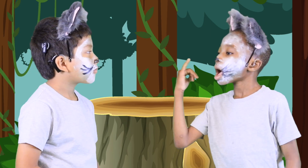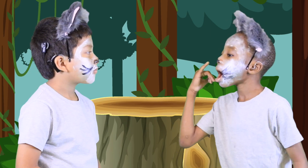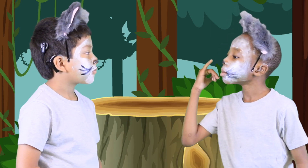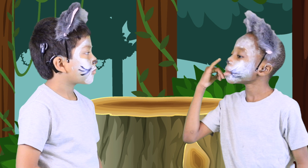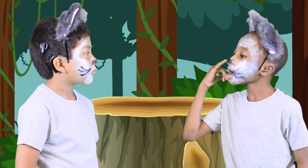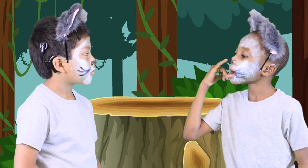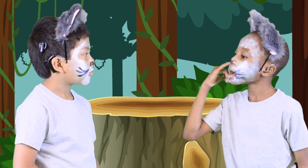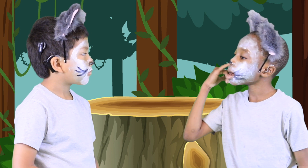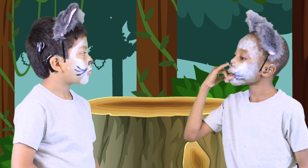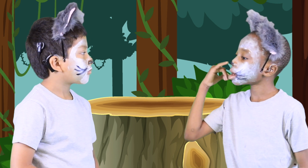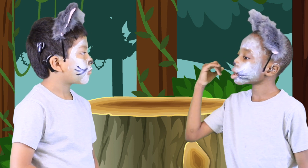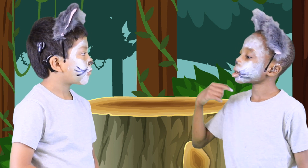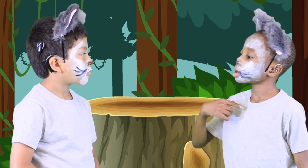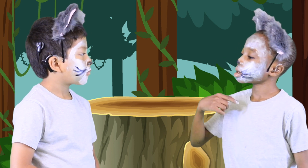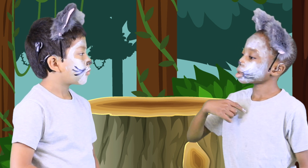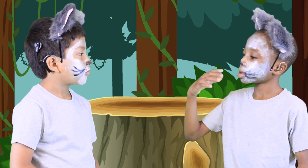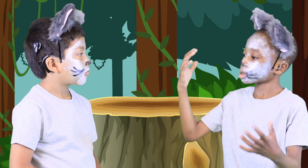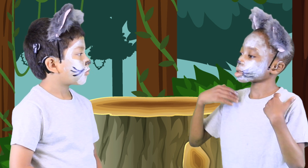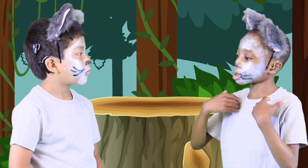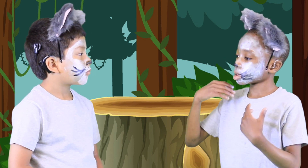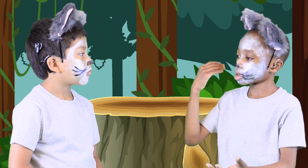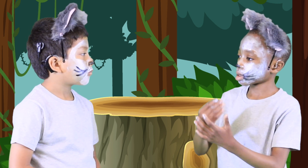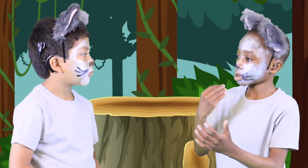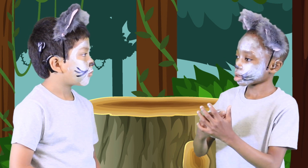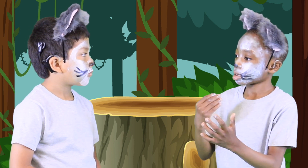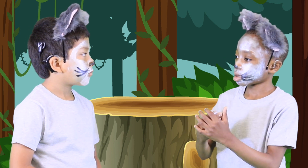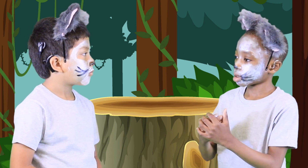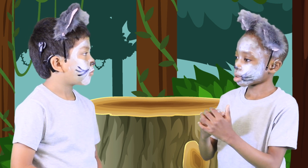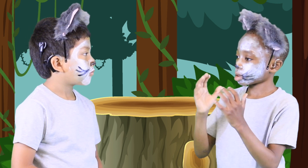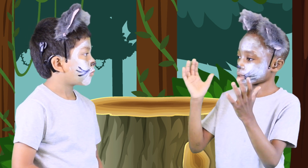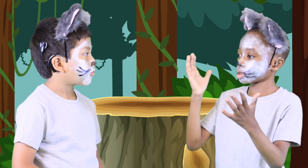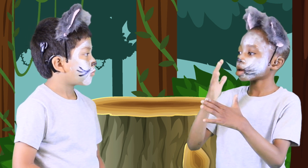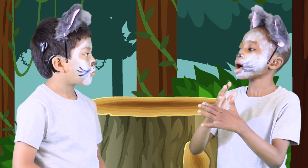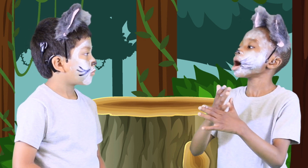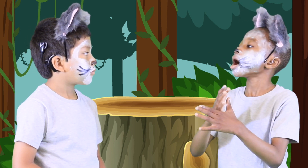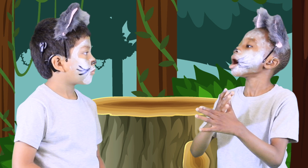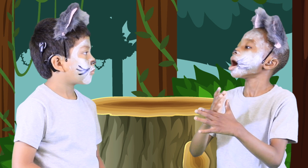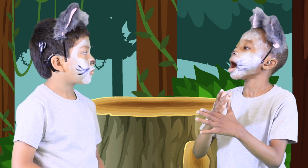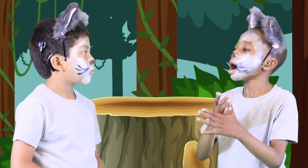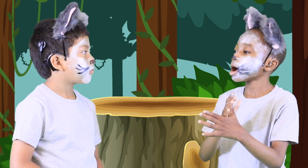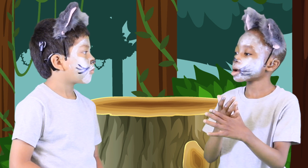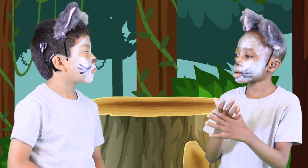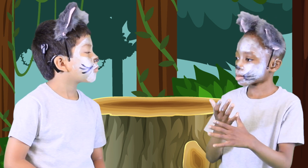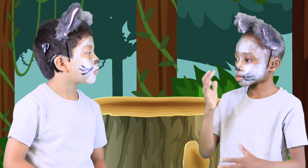If I had money, I would share it with you.